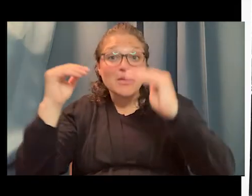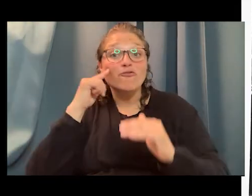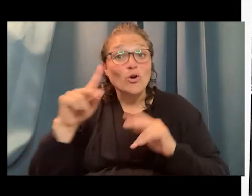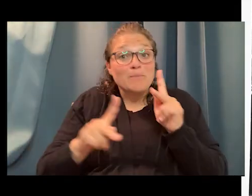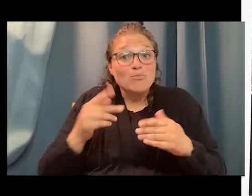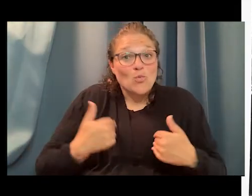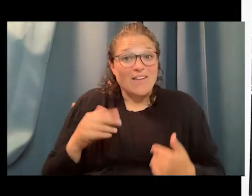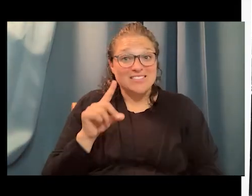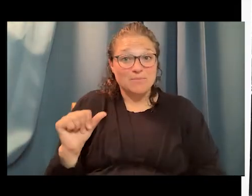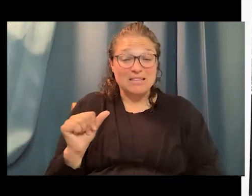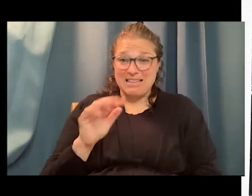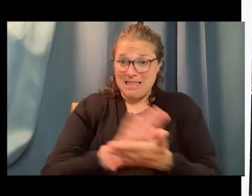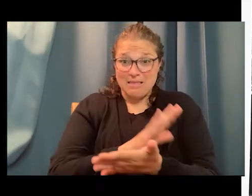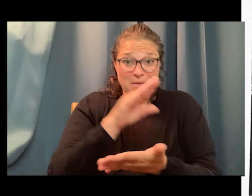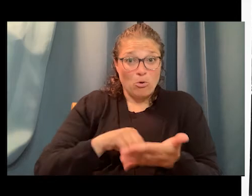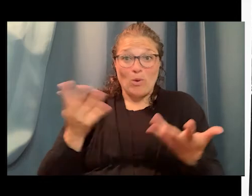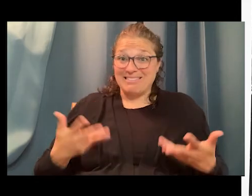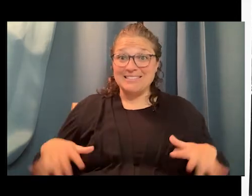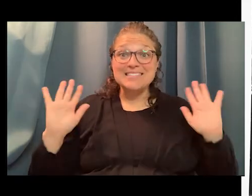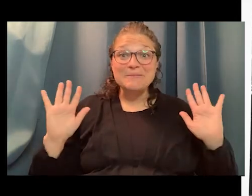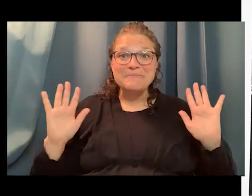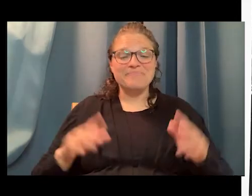That s the paperwork now on to the people.